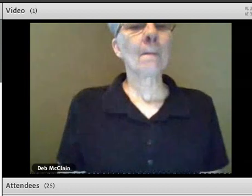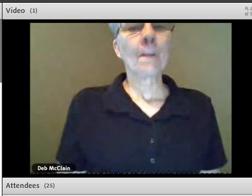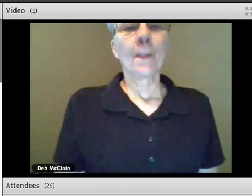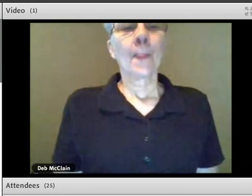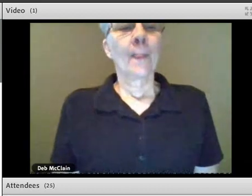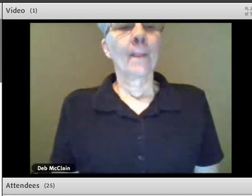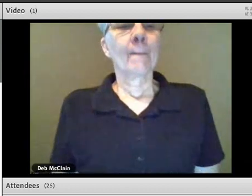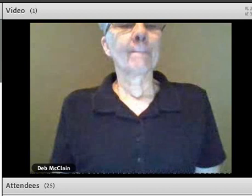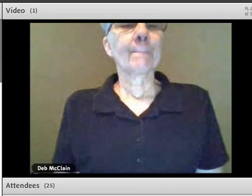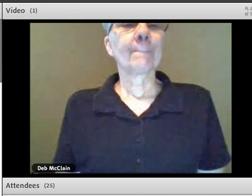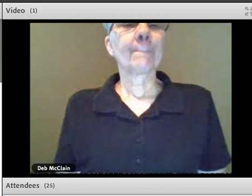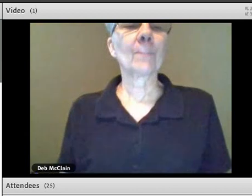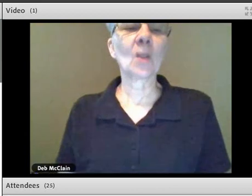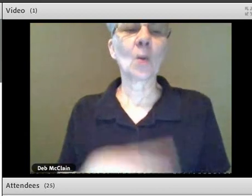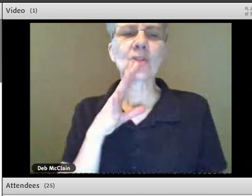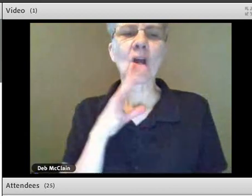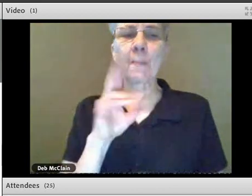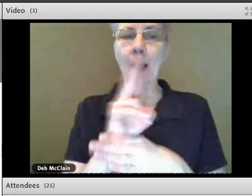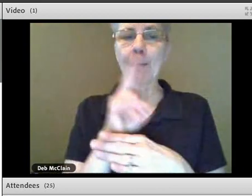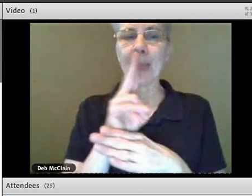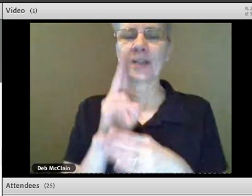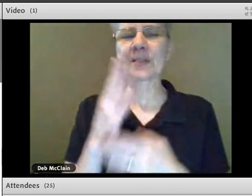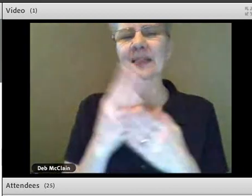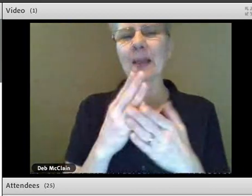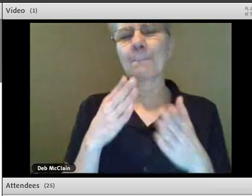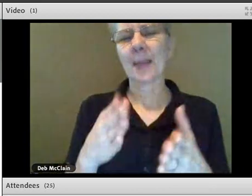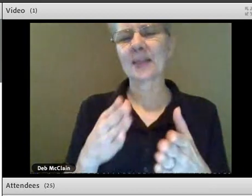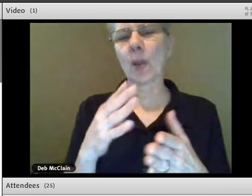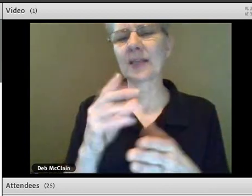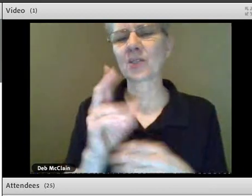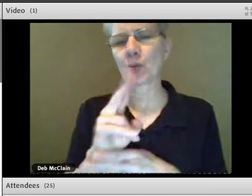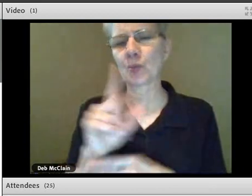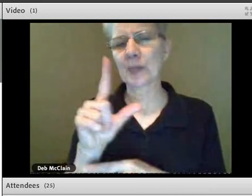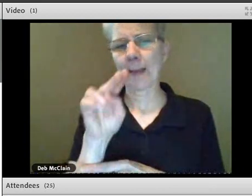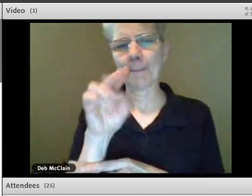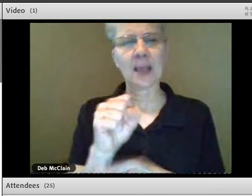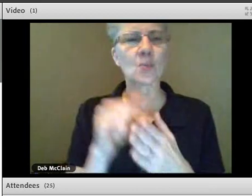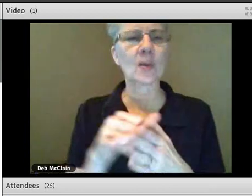And when we talk about patrons, one of the best ways that I've seen it is for your Makerspaces,